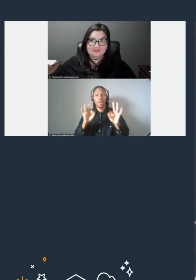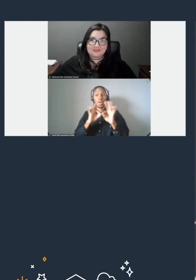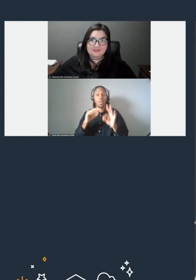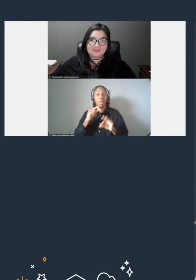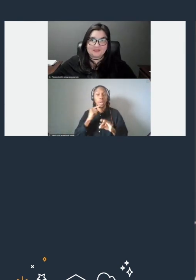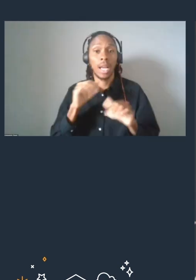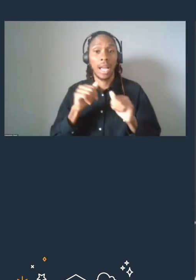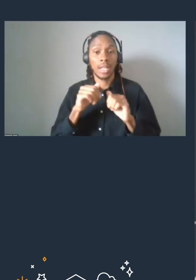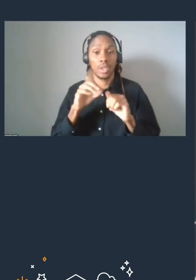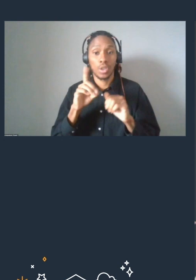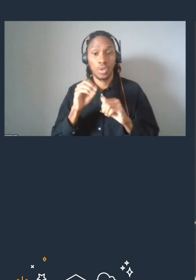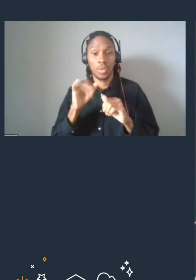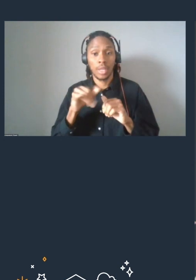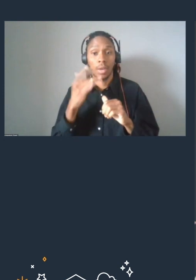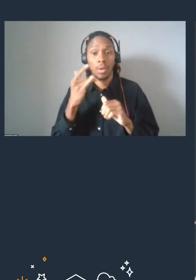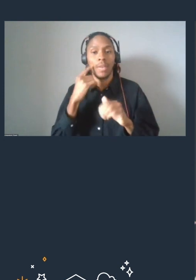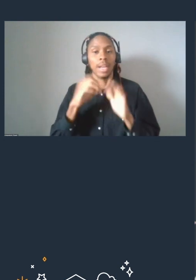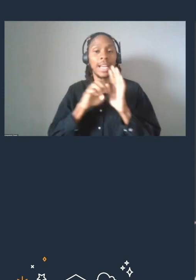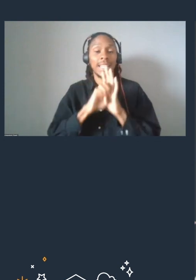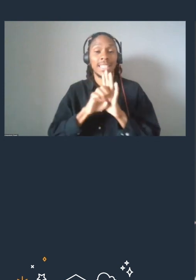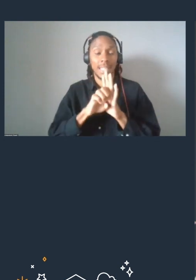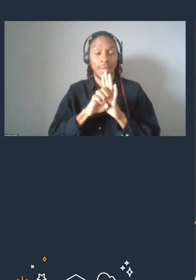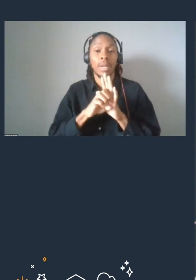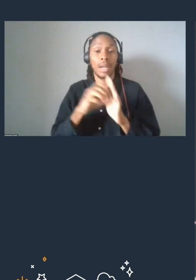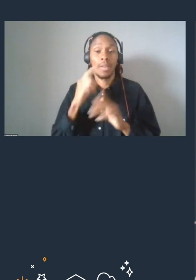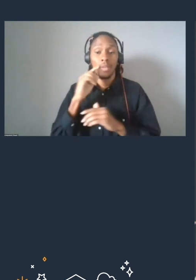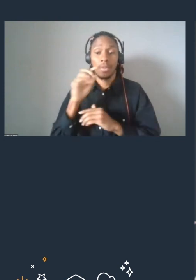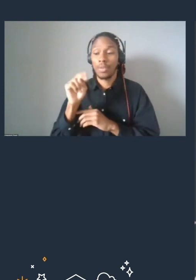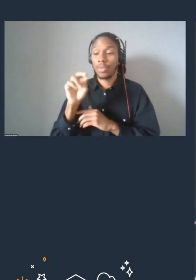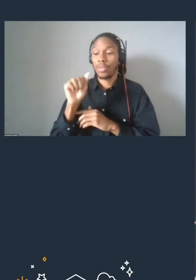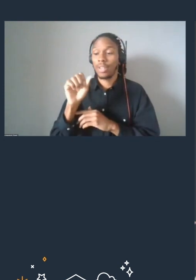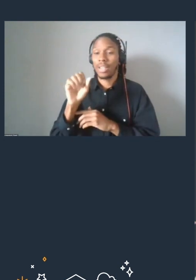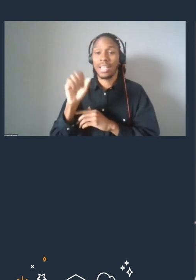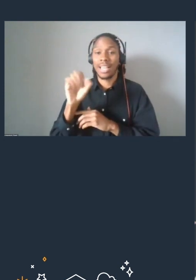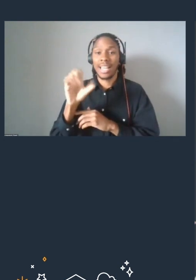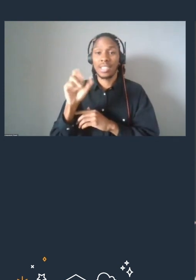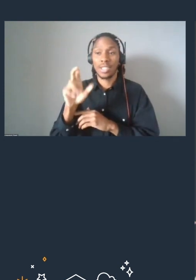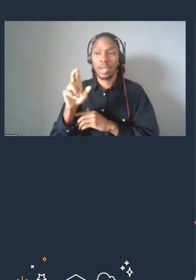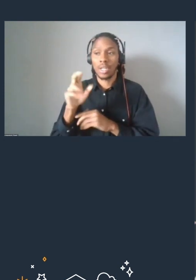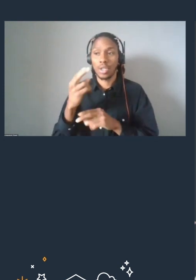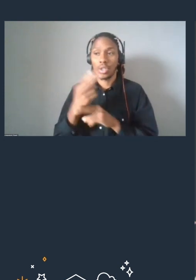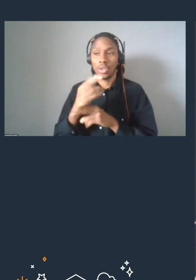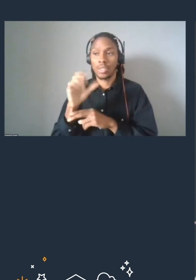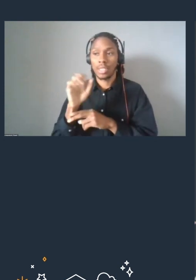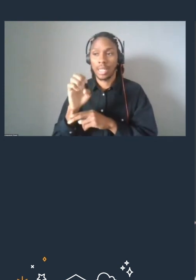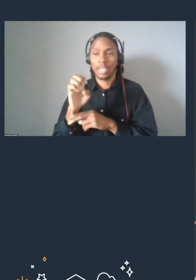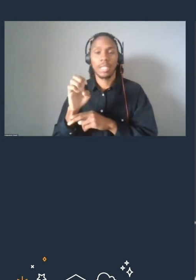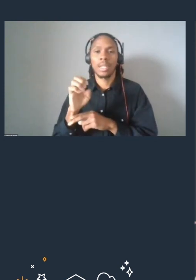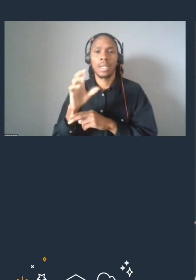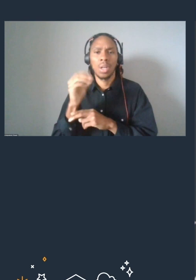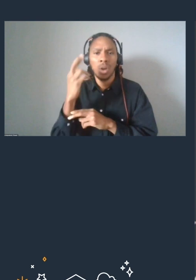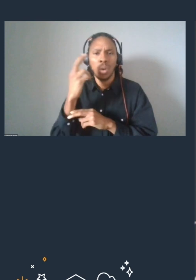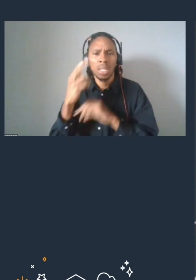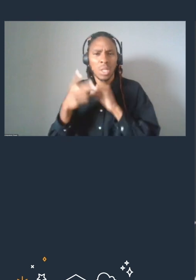Because for example, in NASCAR's use case, there's no reason to store data